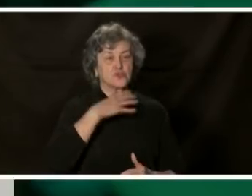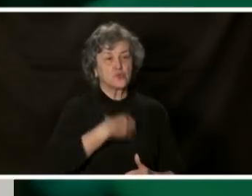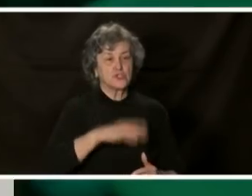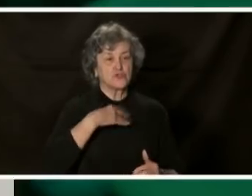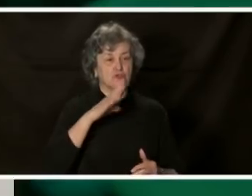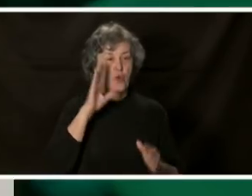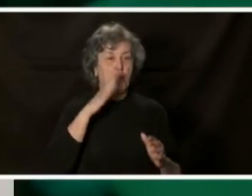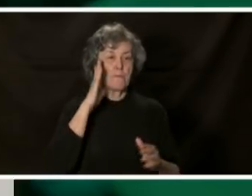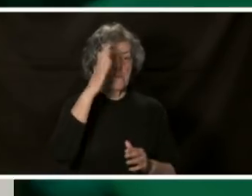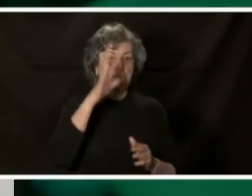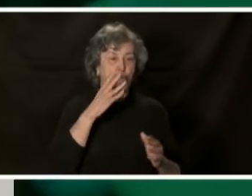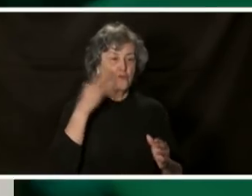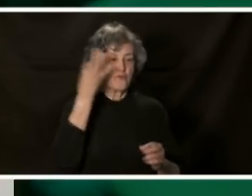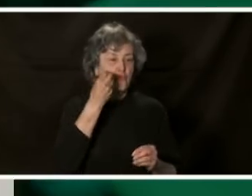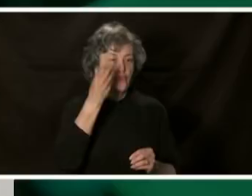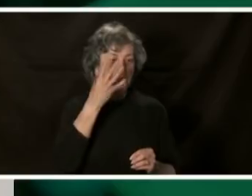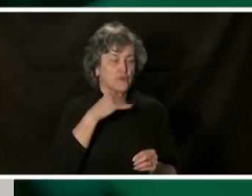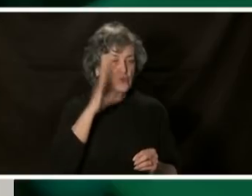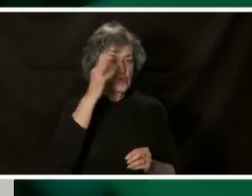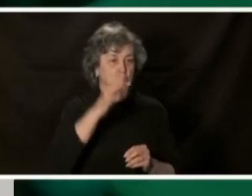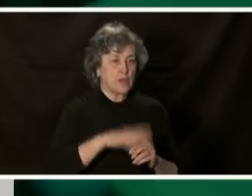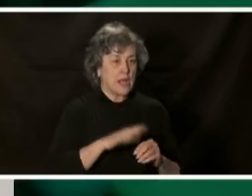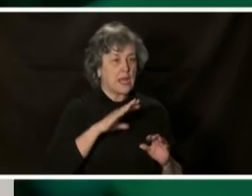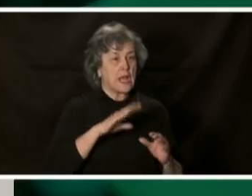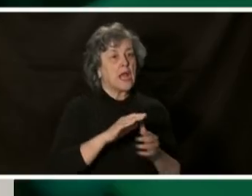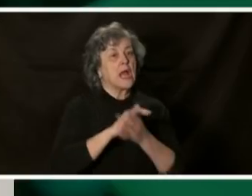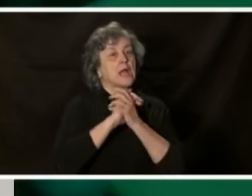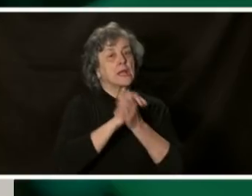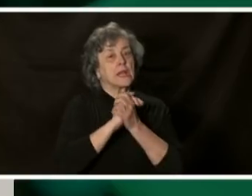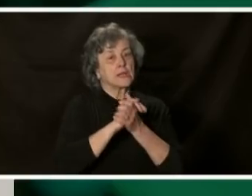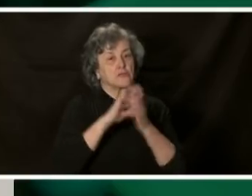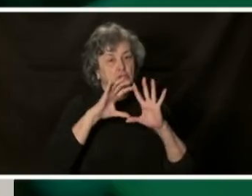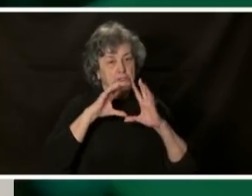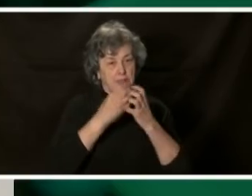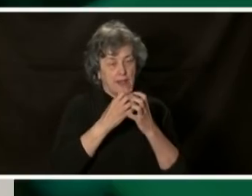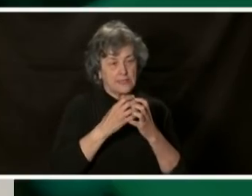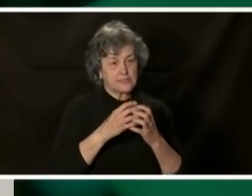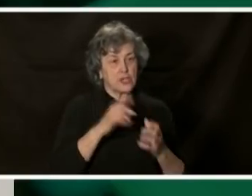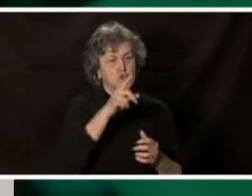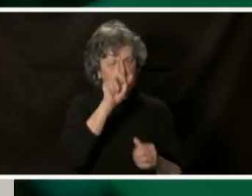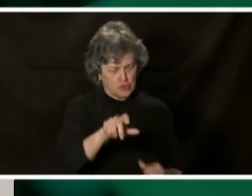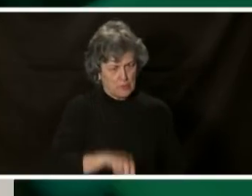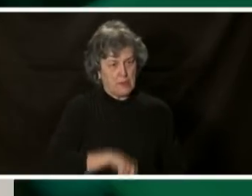» GRADUATES OF THE COLLAT SCHOOL OF BUSINESS, CONGRATULATIONS. YOU SHOULD BE PROUD OF YOUR ACCOMPLISHMENTS.